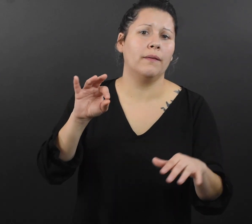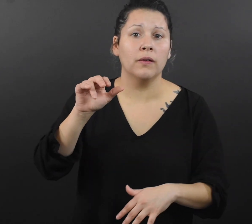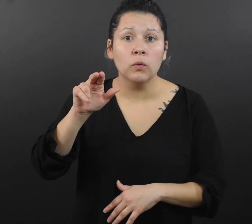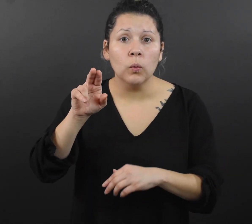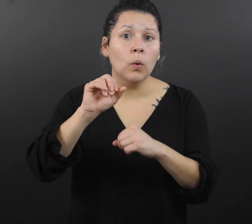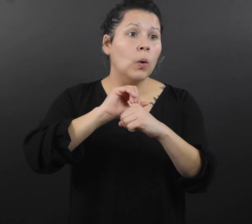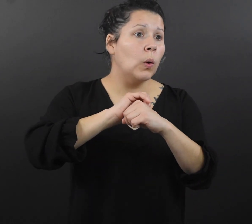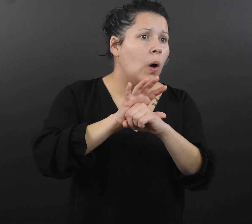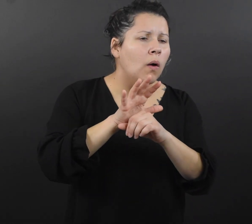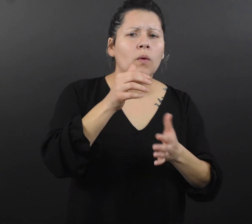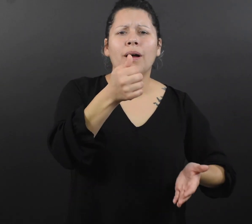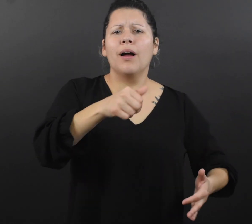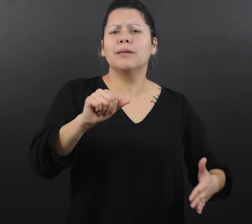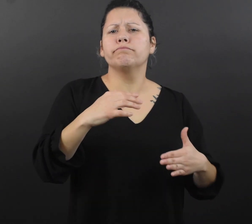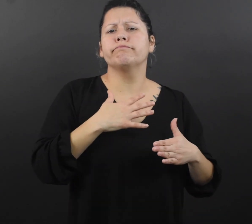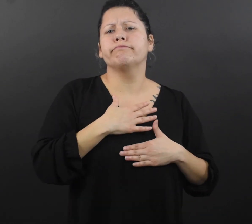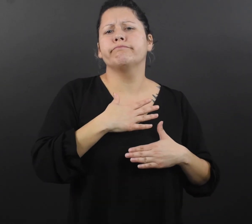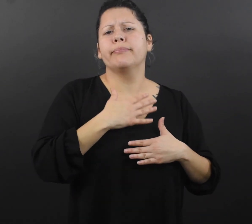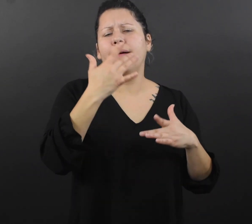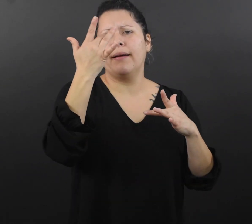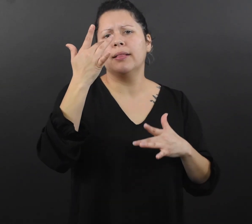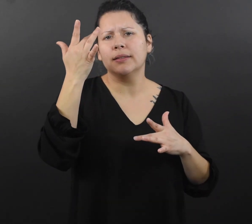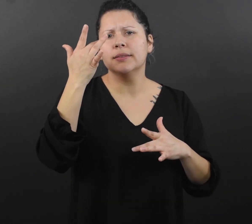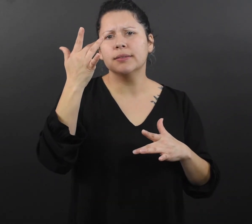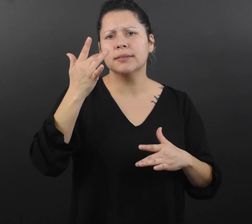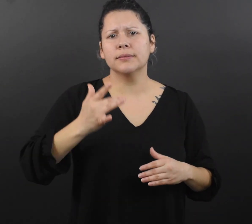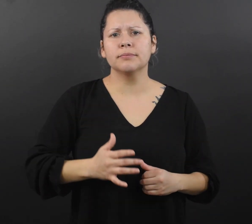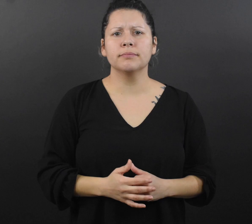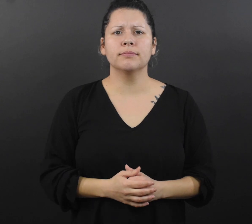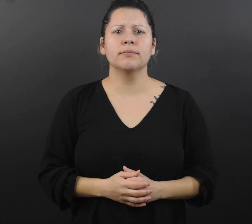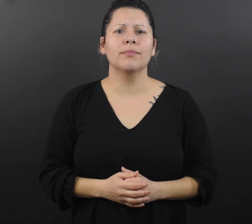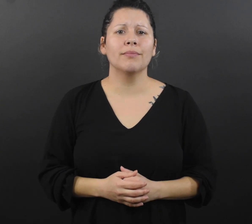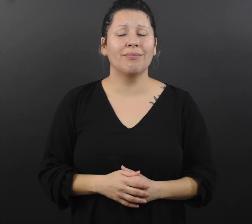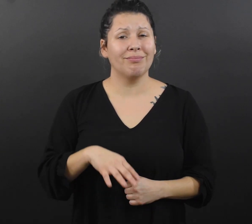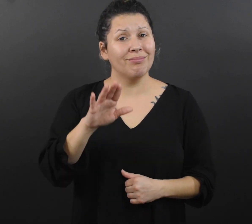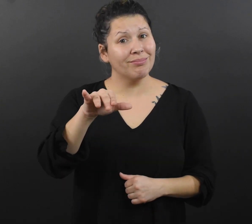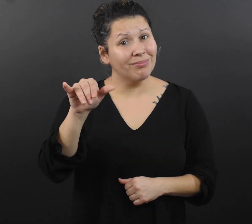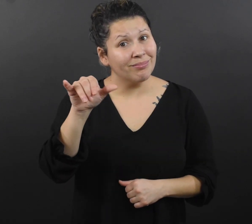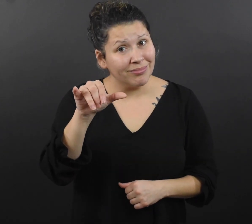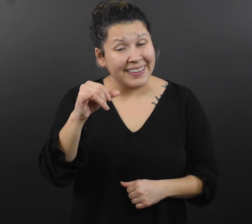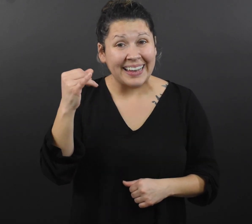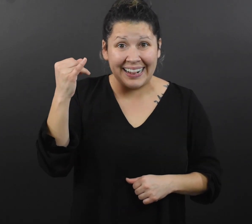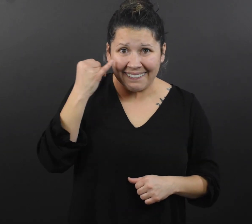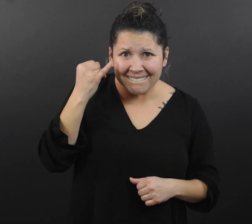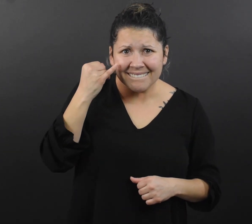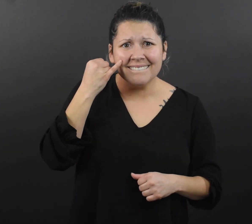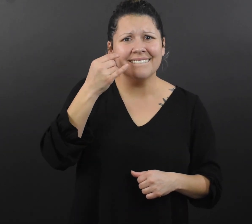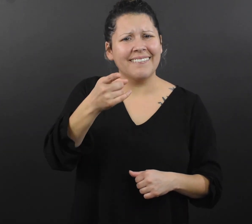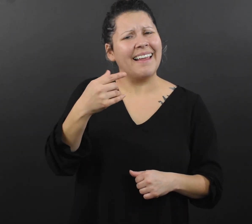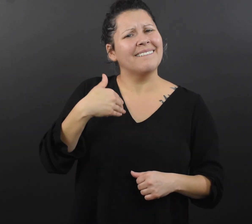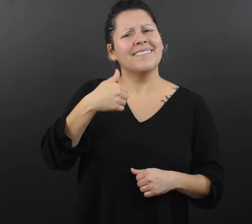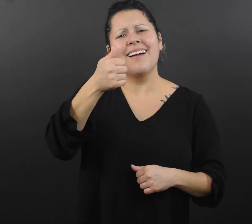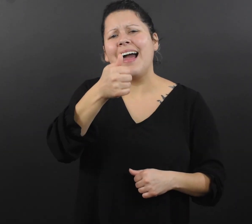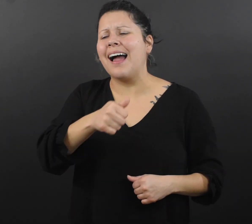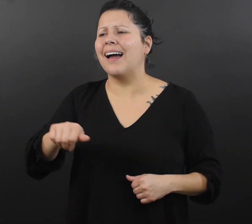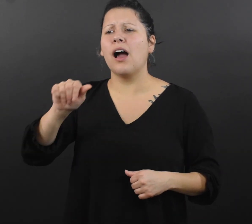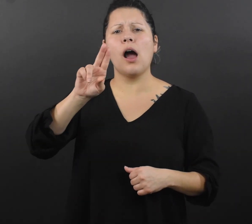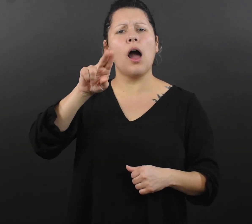any respiratory illness,” Heath says. Also, if you have any upper respiratory symptoms,